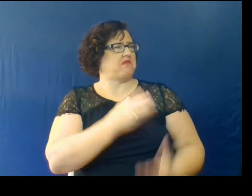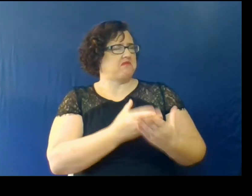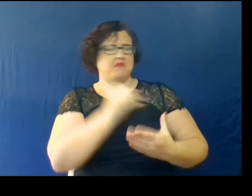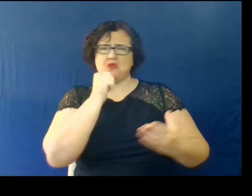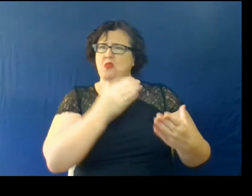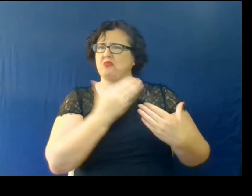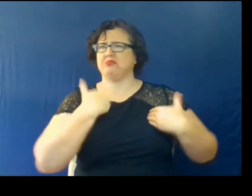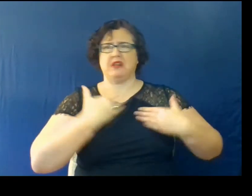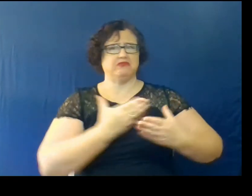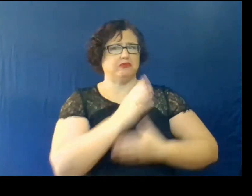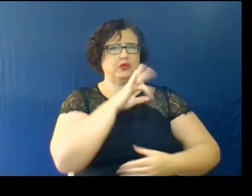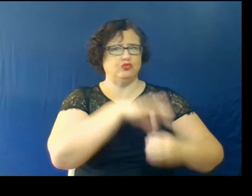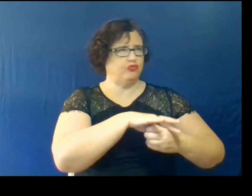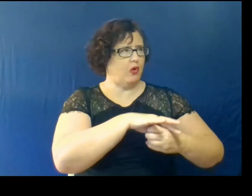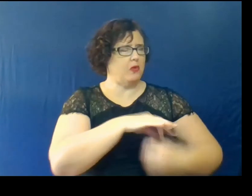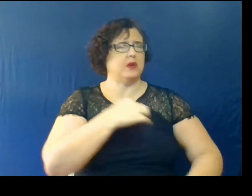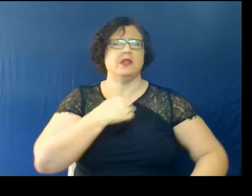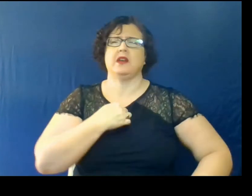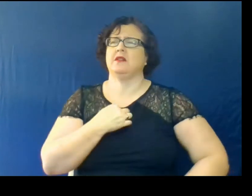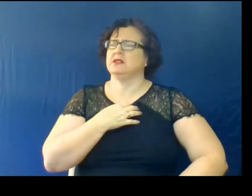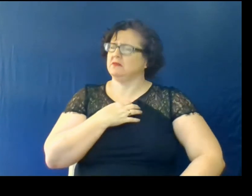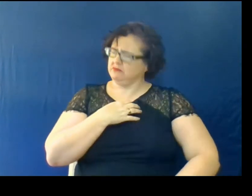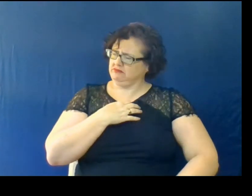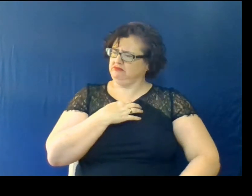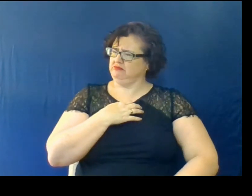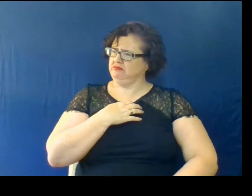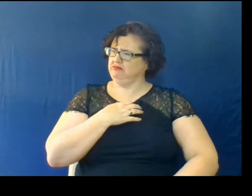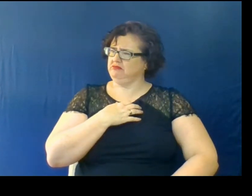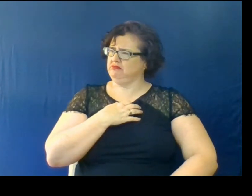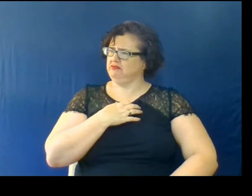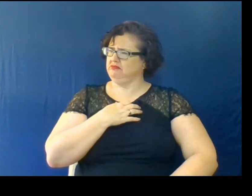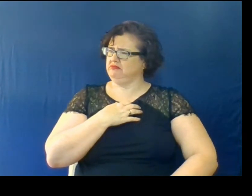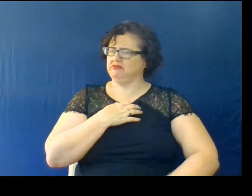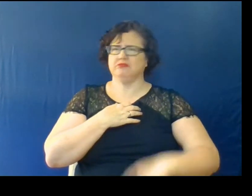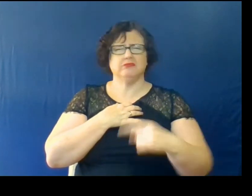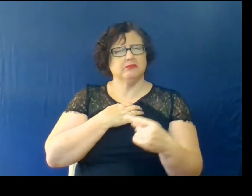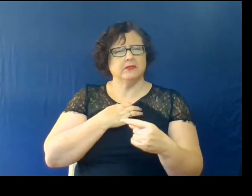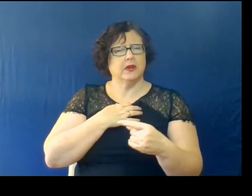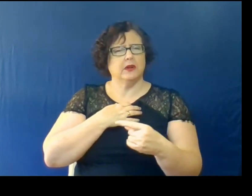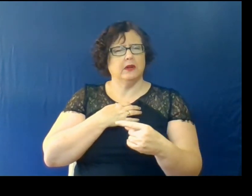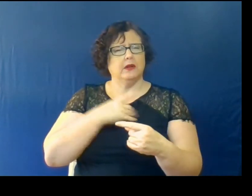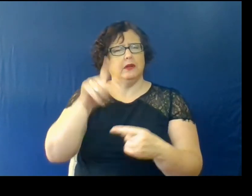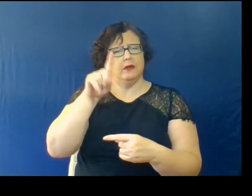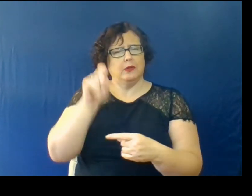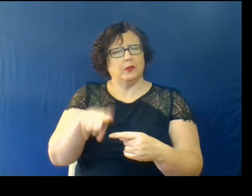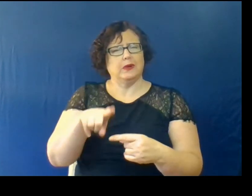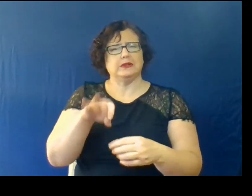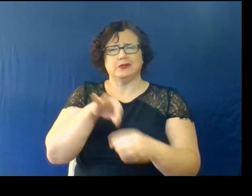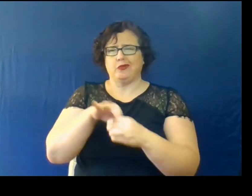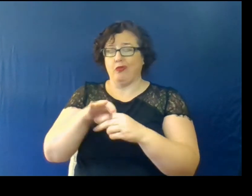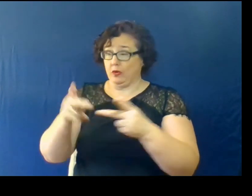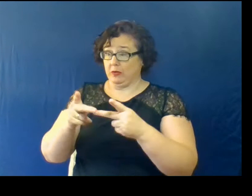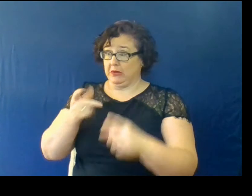And that took me to the broader question: Are the voting places accessible to people with physical